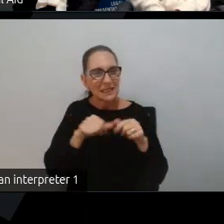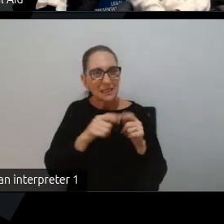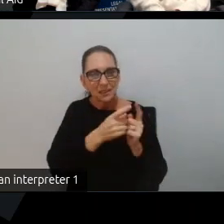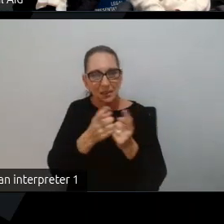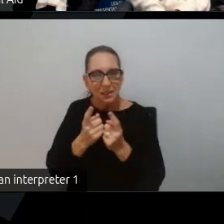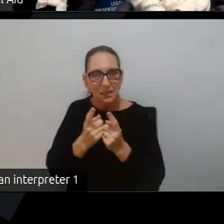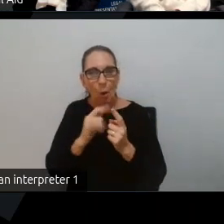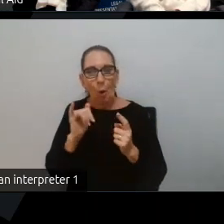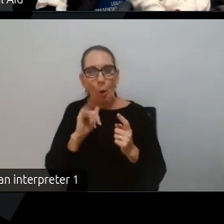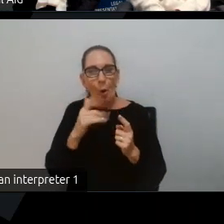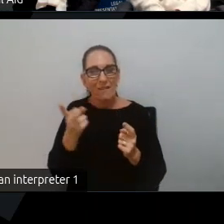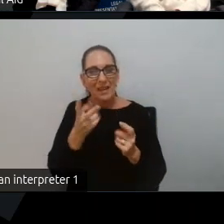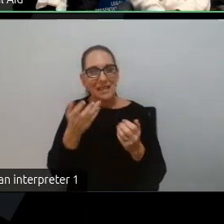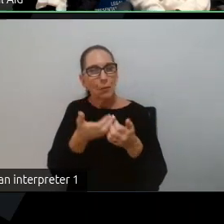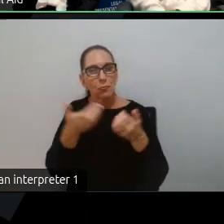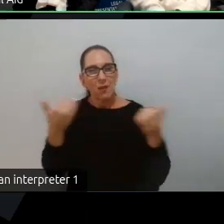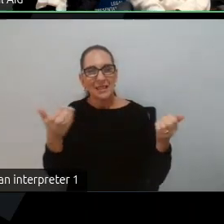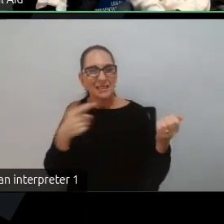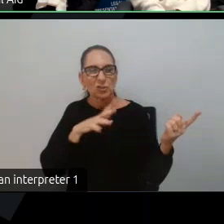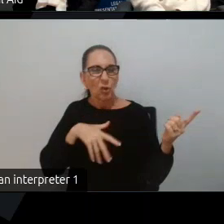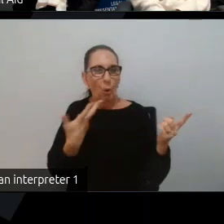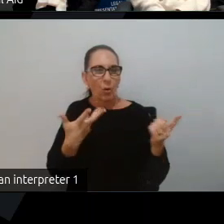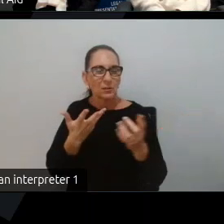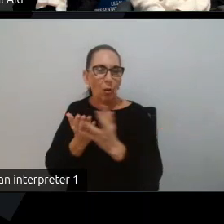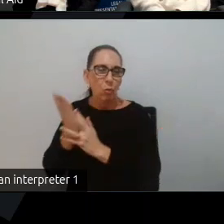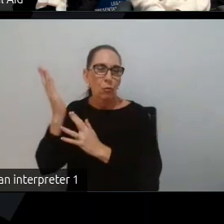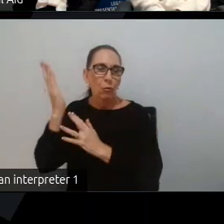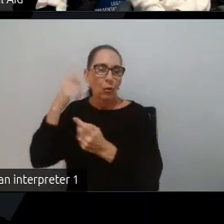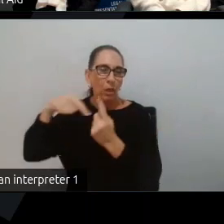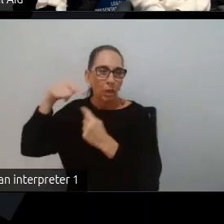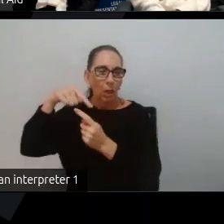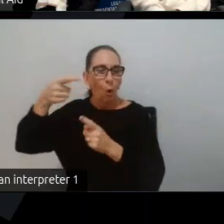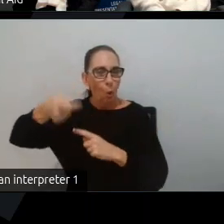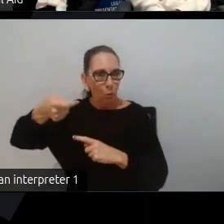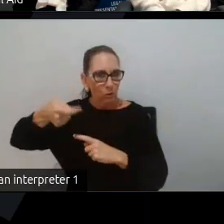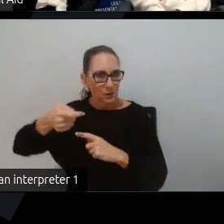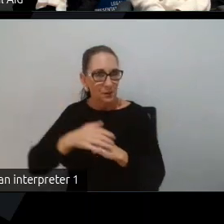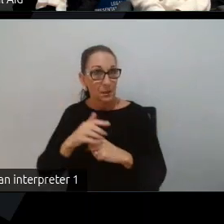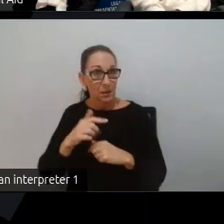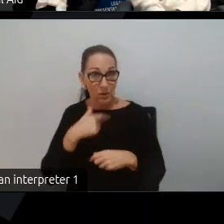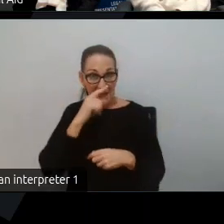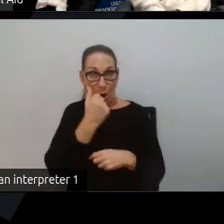through the court process. We offer up to two conferences of a maximum of 5 hours in